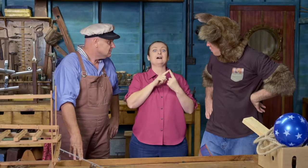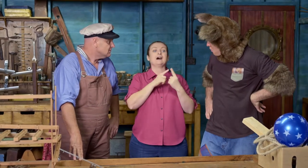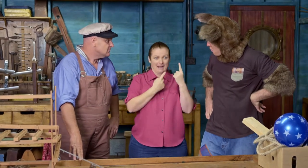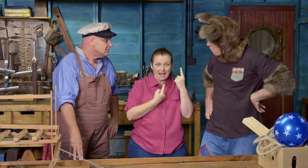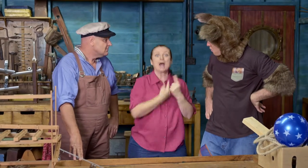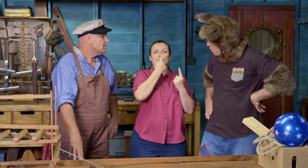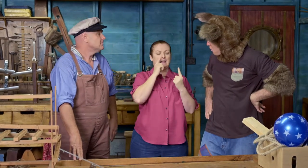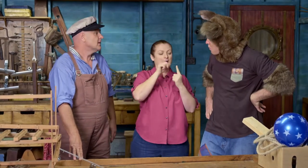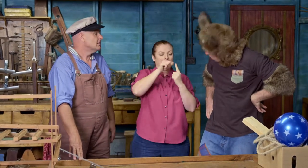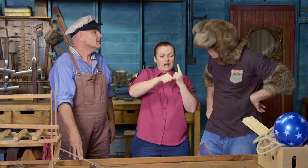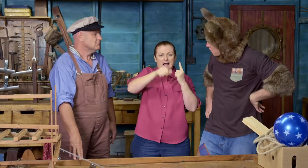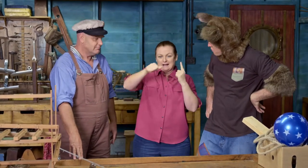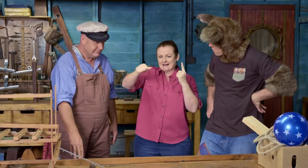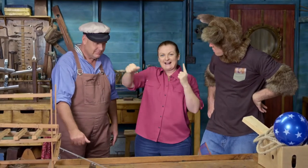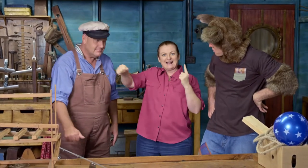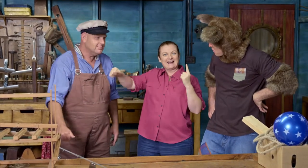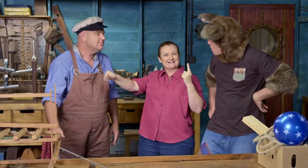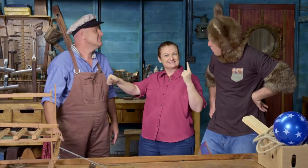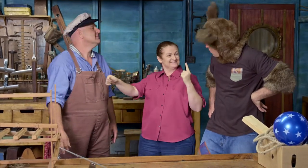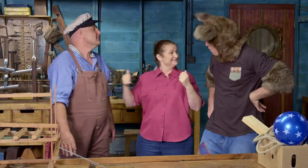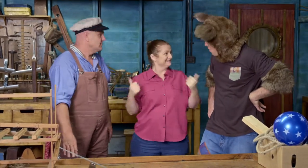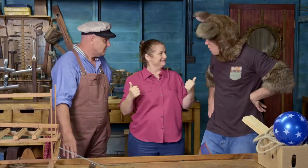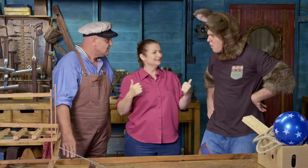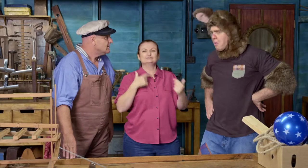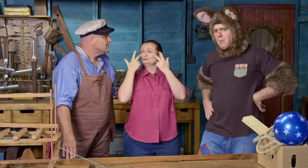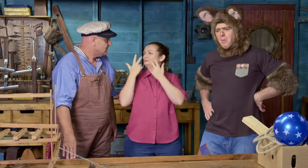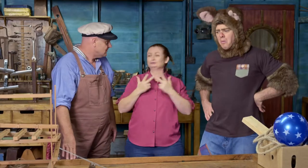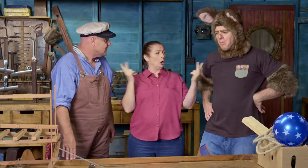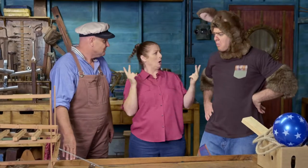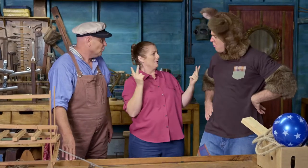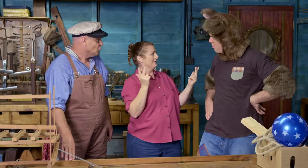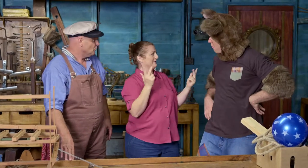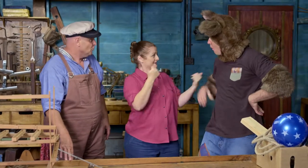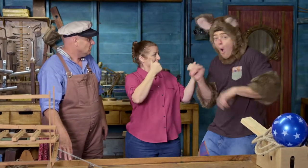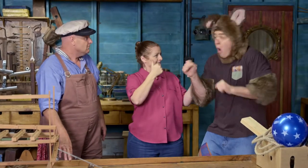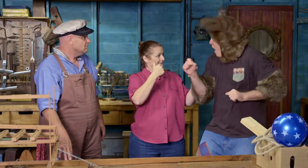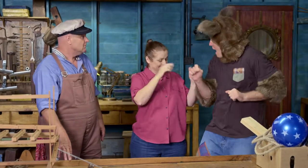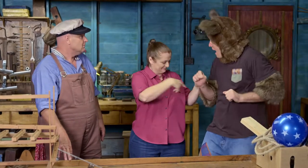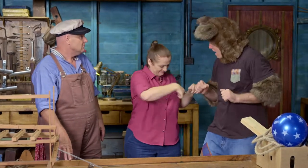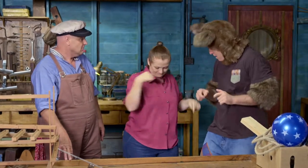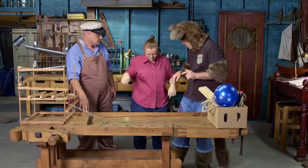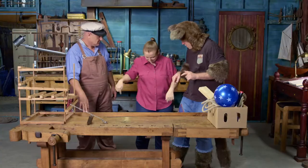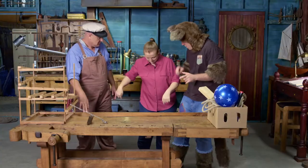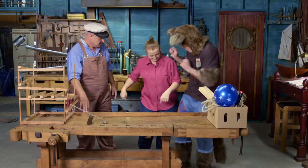and that one starts another one after it, and so on and so on. Oh! How about I show you? OK. You stand in the middle, Possum.